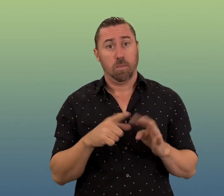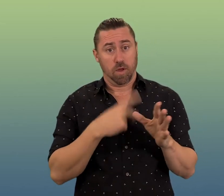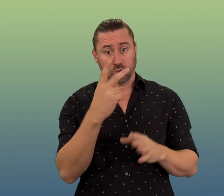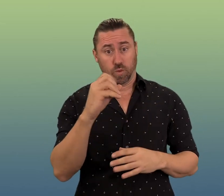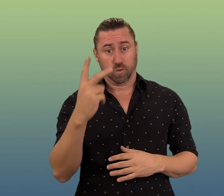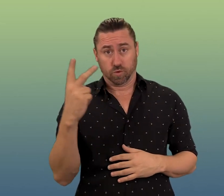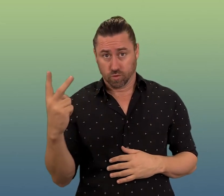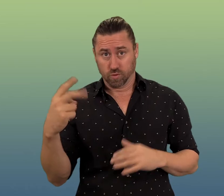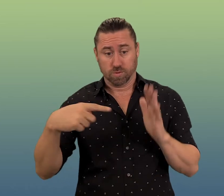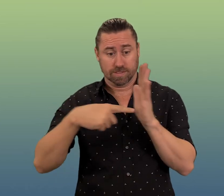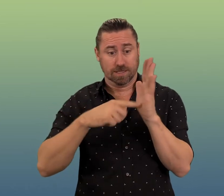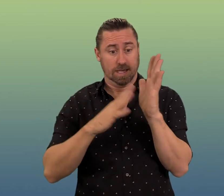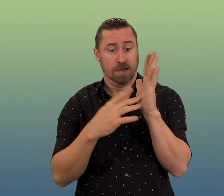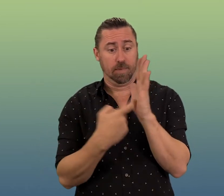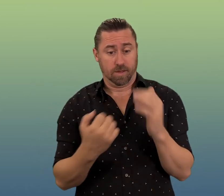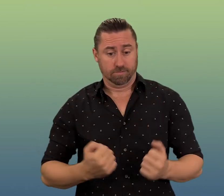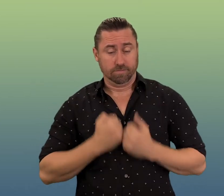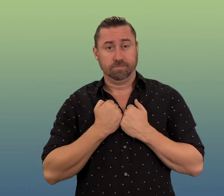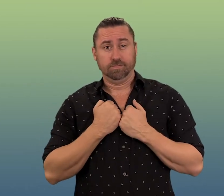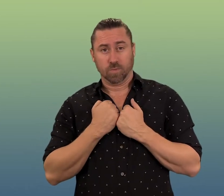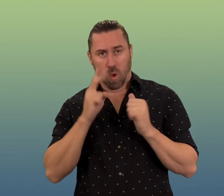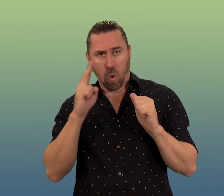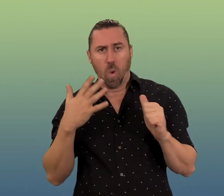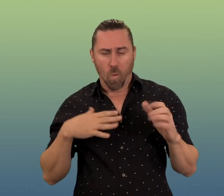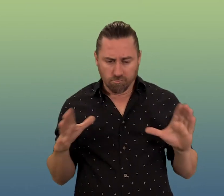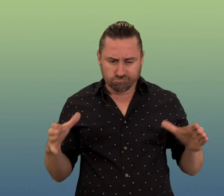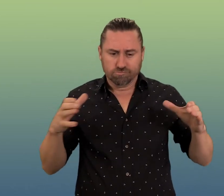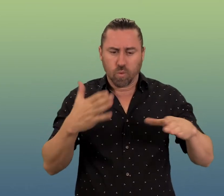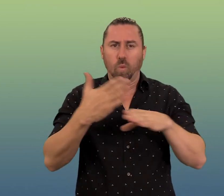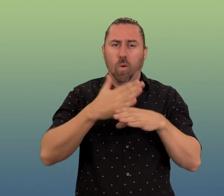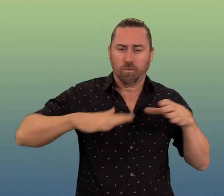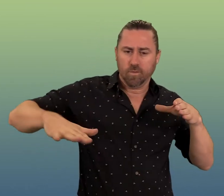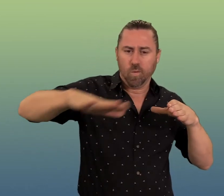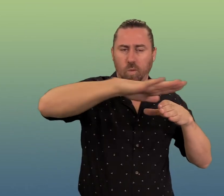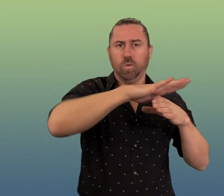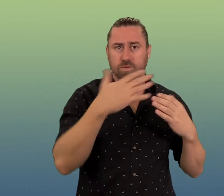By 2022, TMR aim to have the following workforce representation,